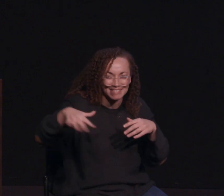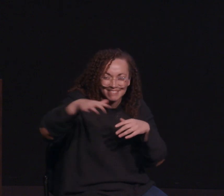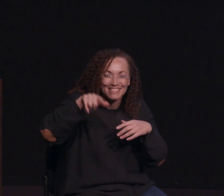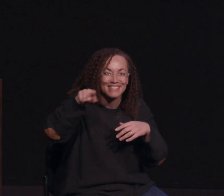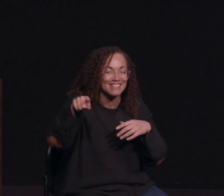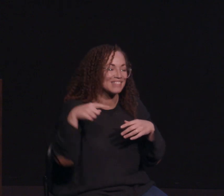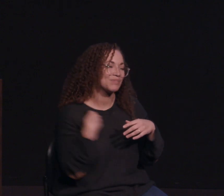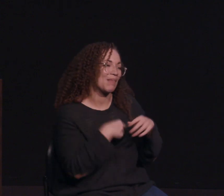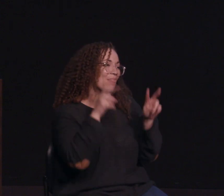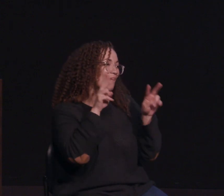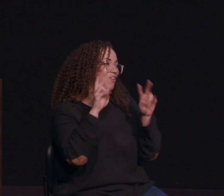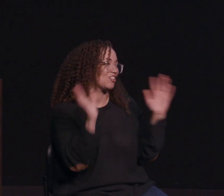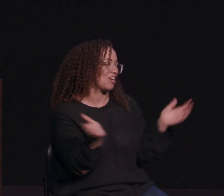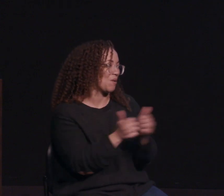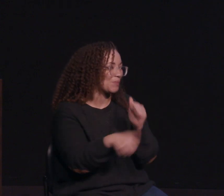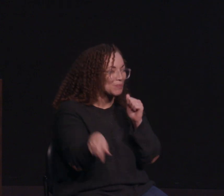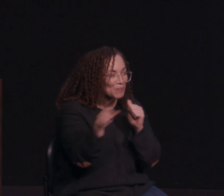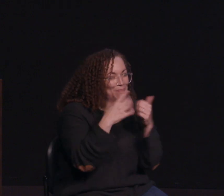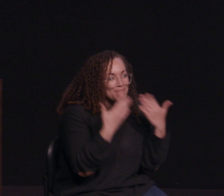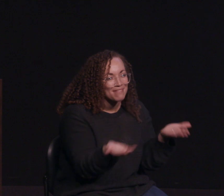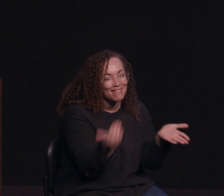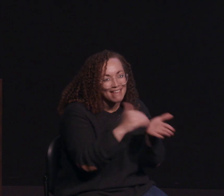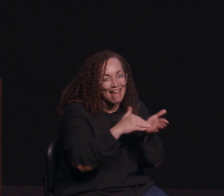Thank you again. Have a beautiful day.